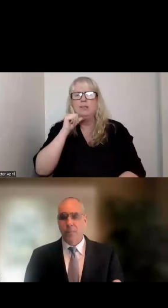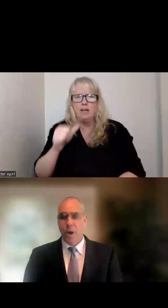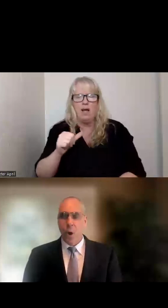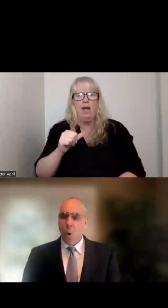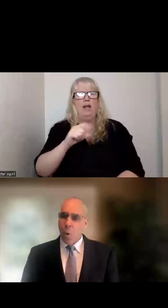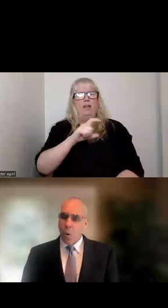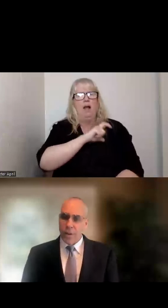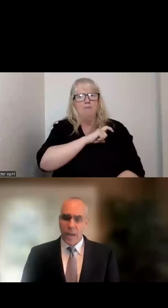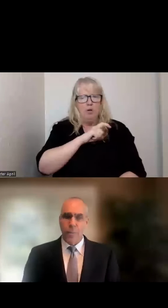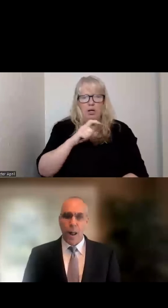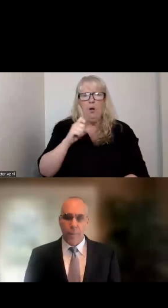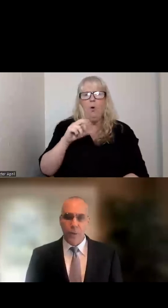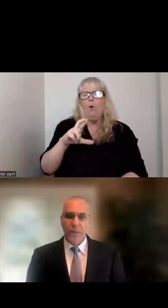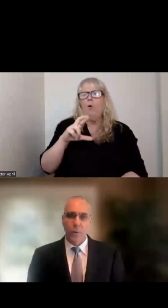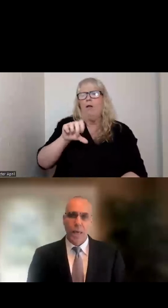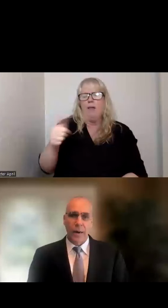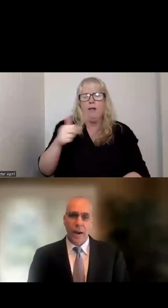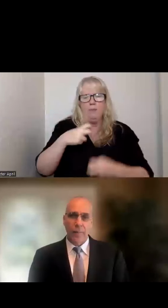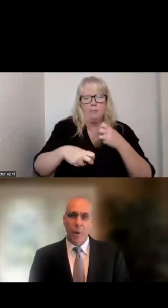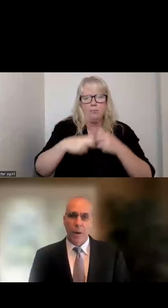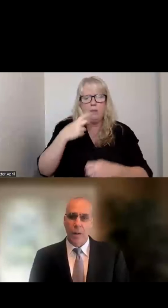TEAMS OR THE OTHER PROBLEM THAT WE SEE WITH THAT MODEL